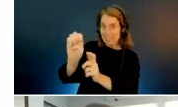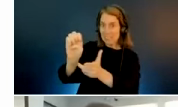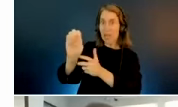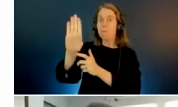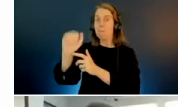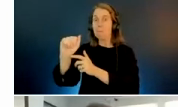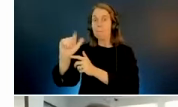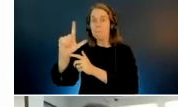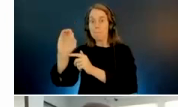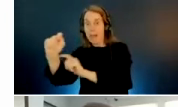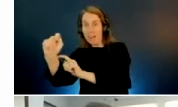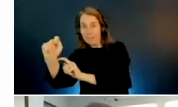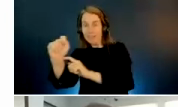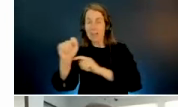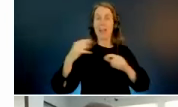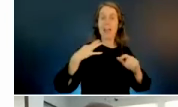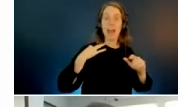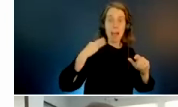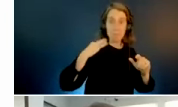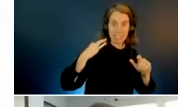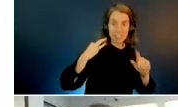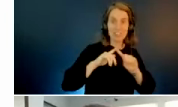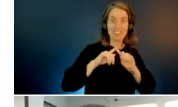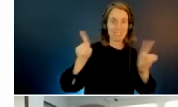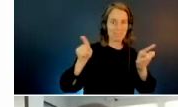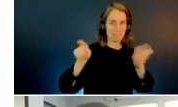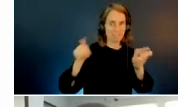um and then we're gonna you can also check on your the status of your provisional ballot which